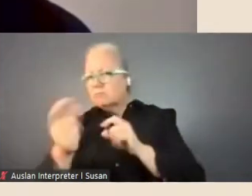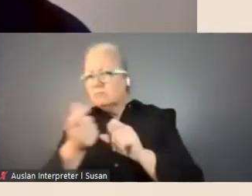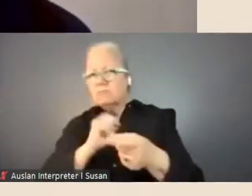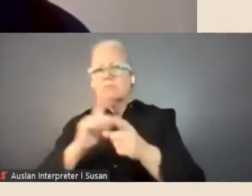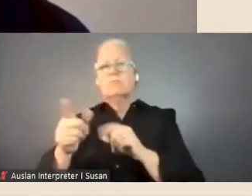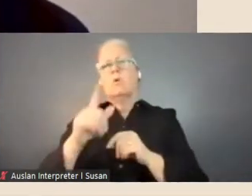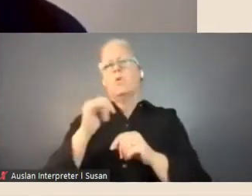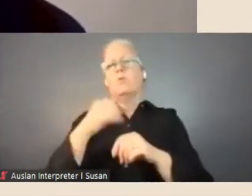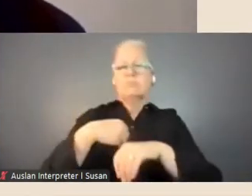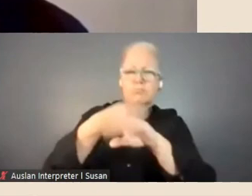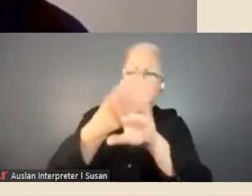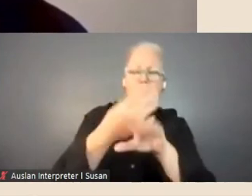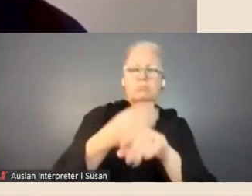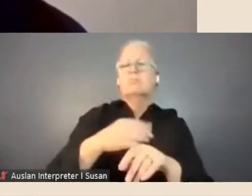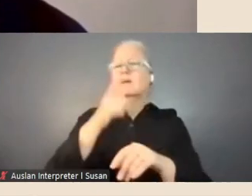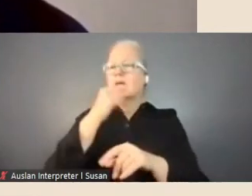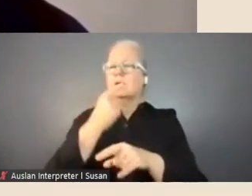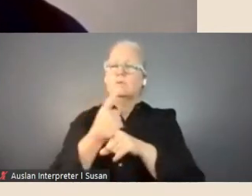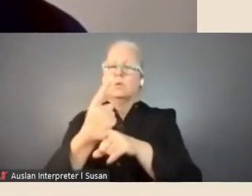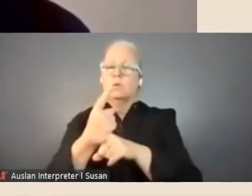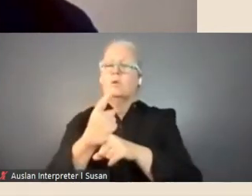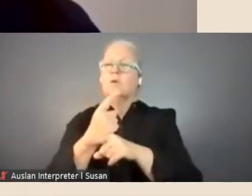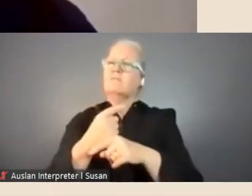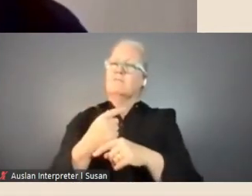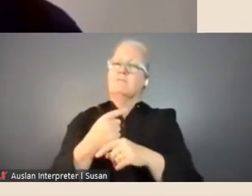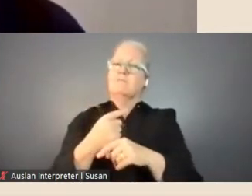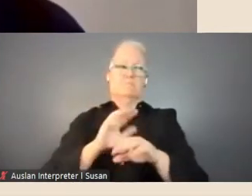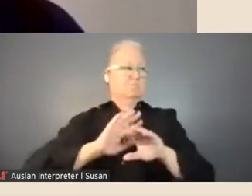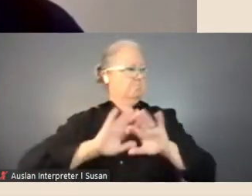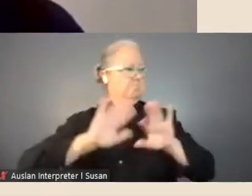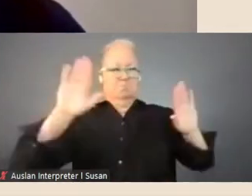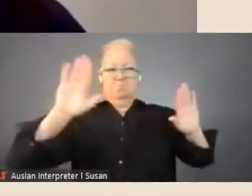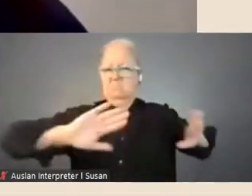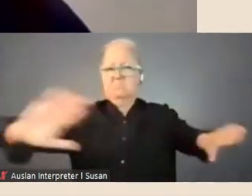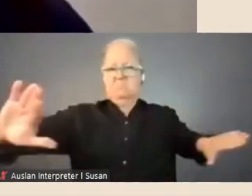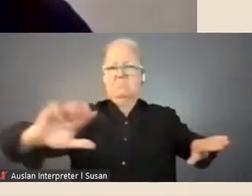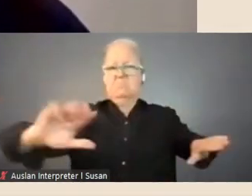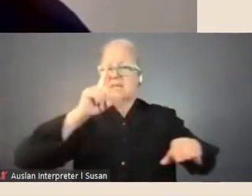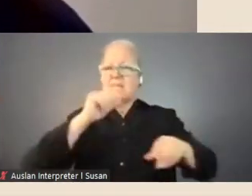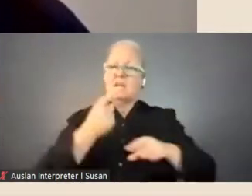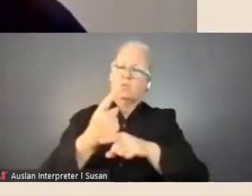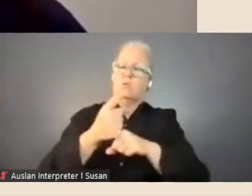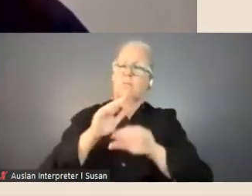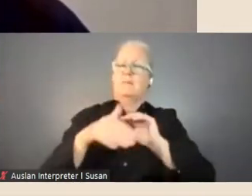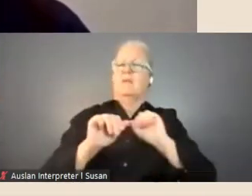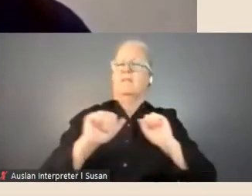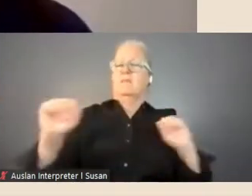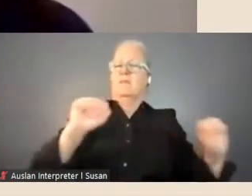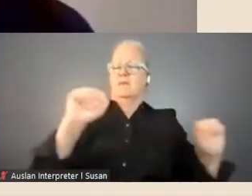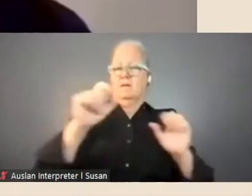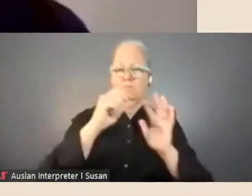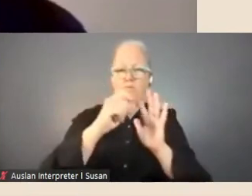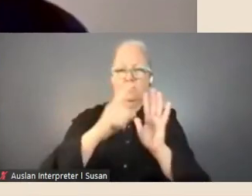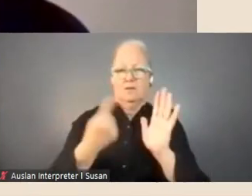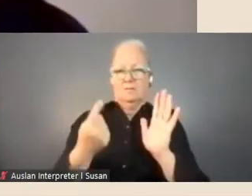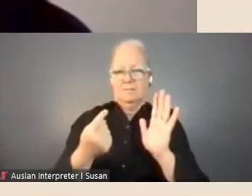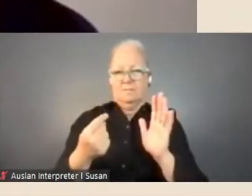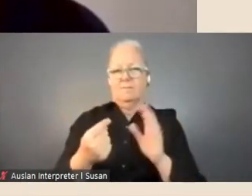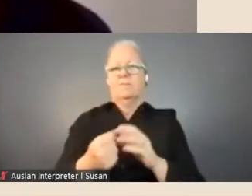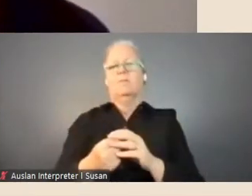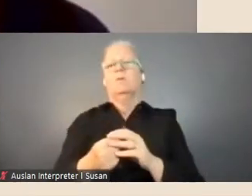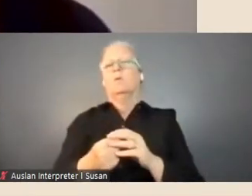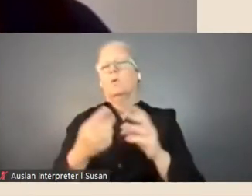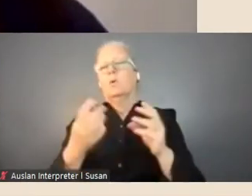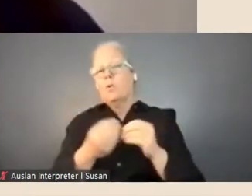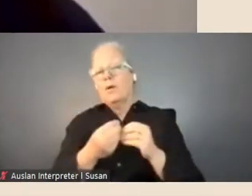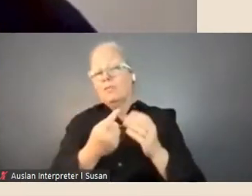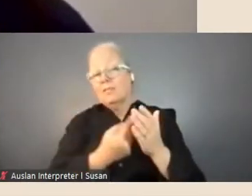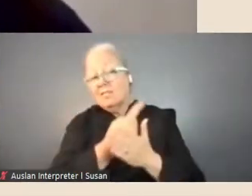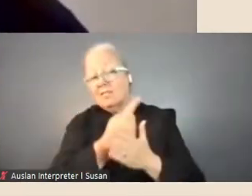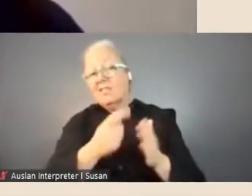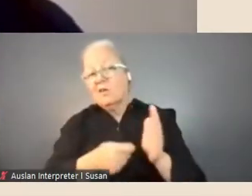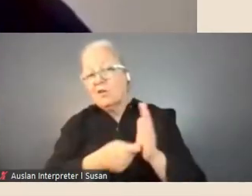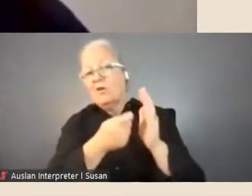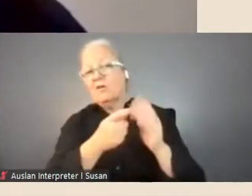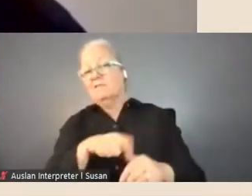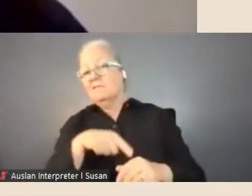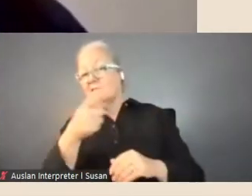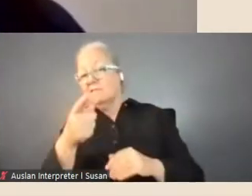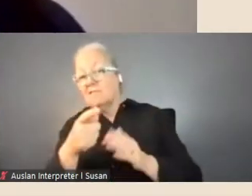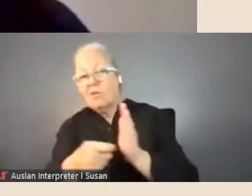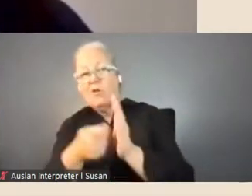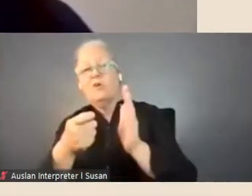about collections in their project, with each rolling lockdown, we did work out extensions